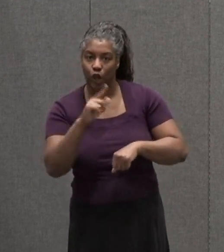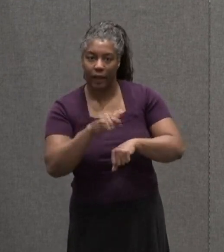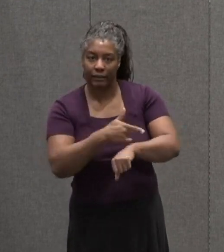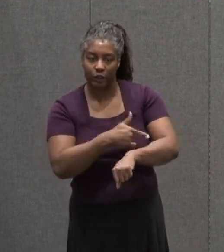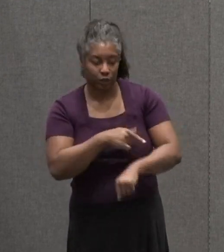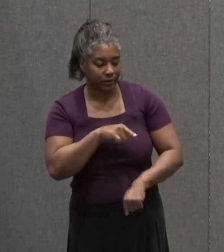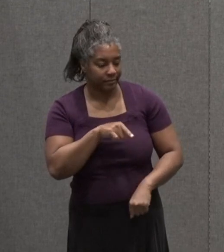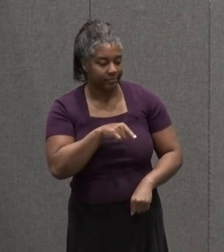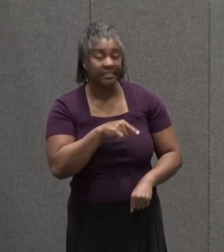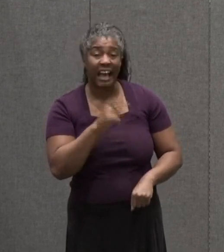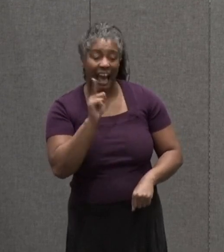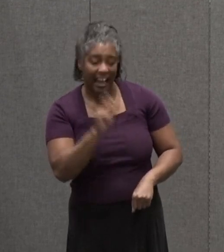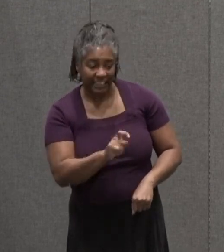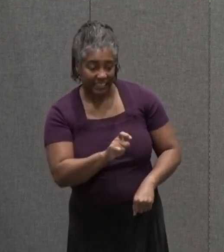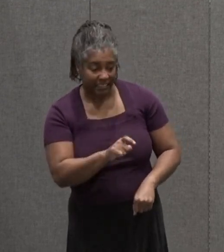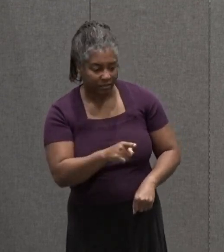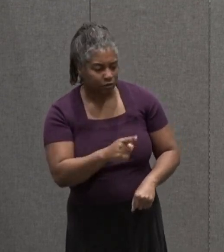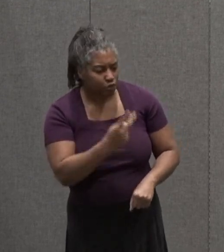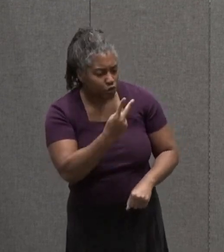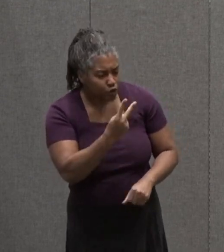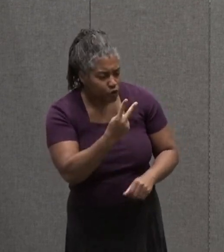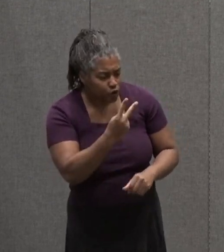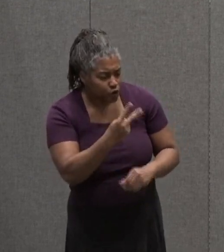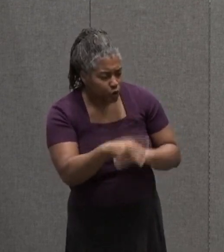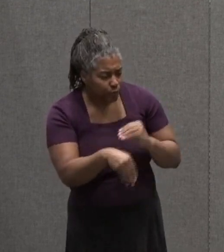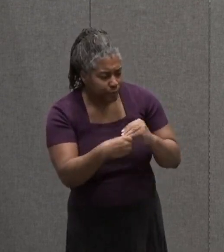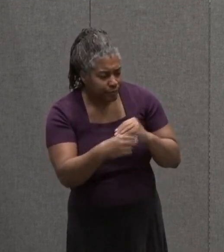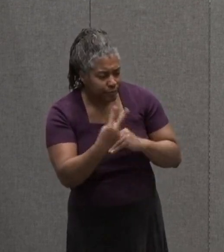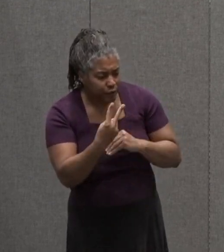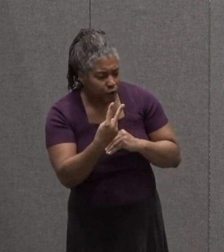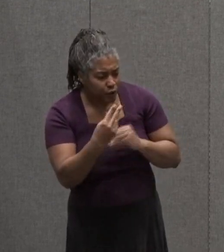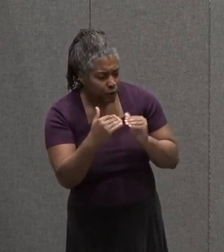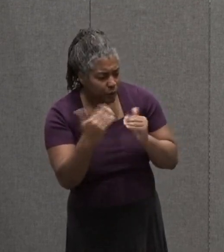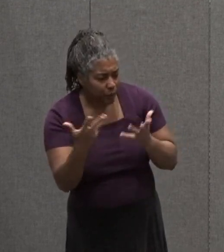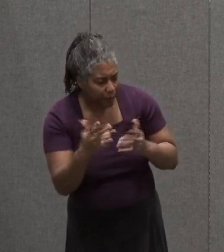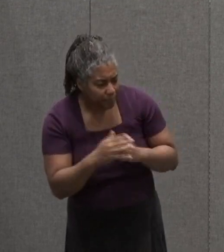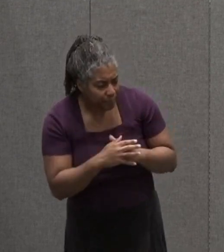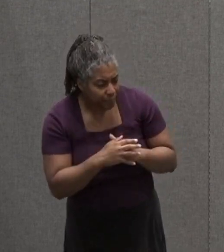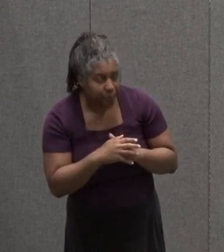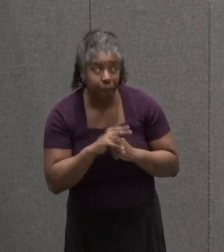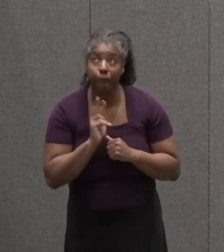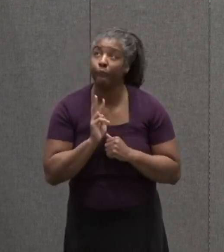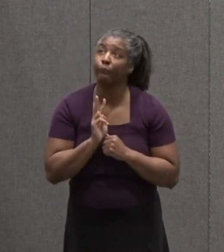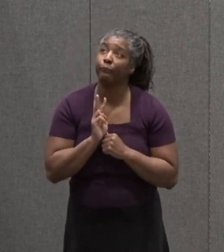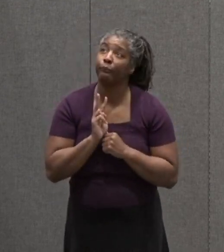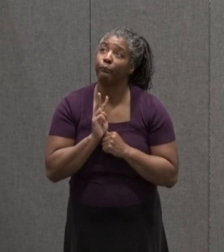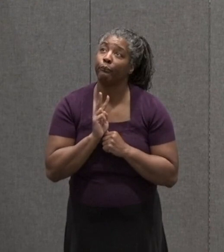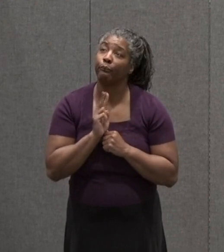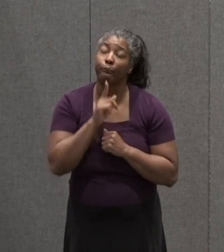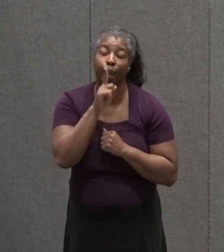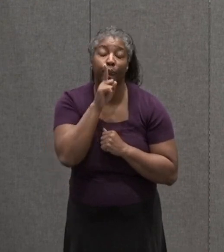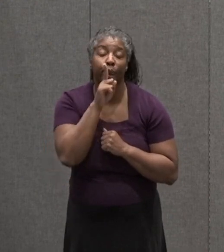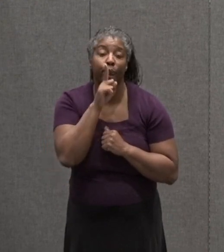So they have great use, but we want this to be working for us to make good decisions.